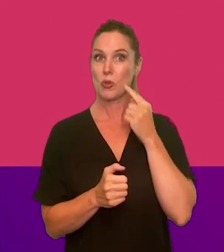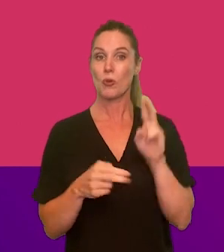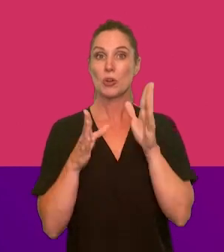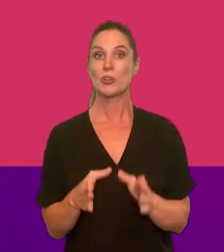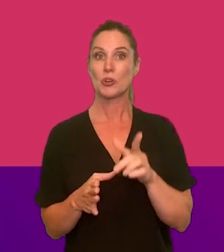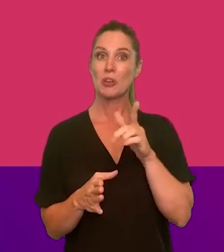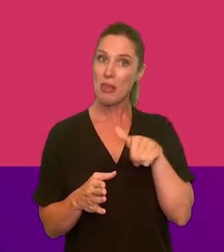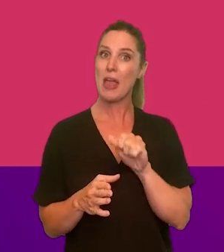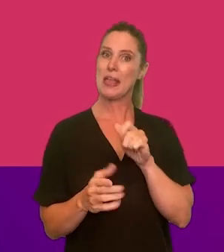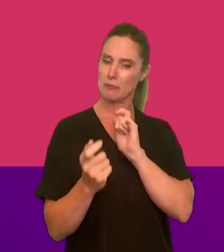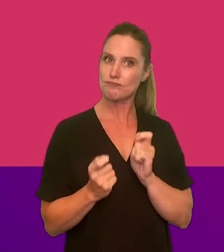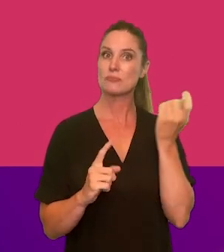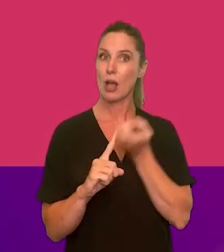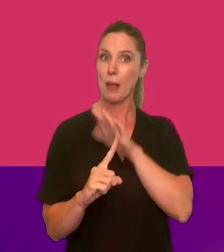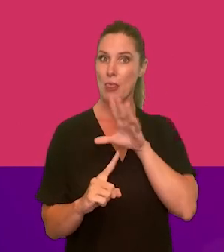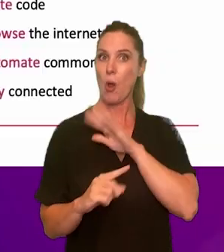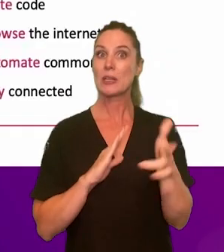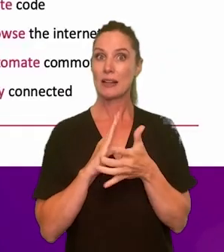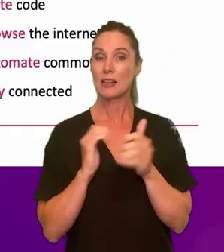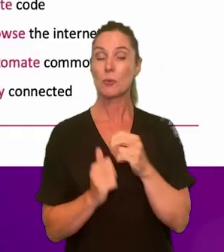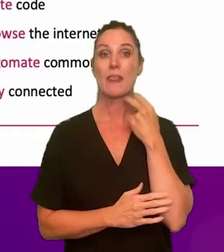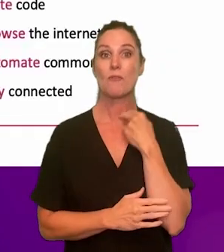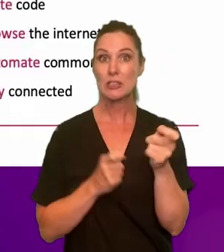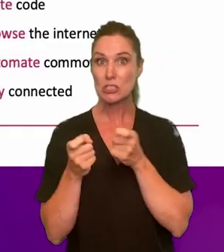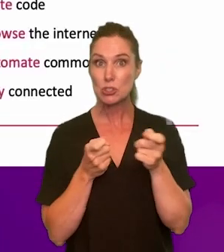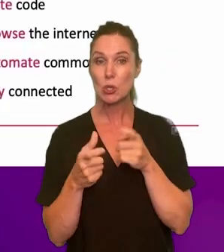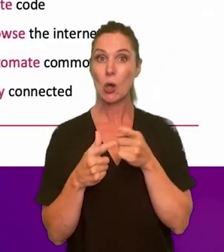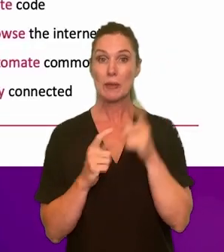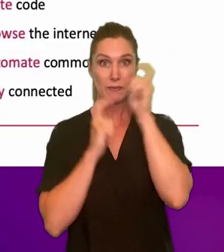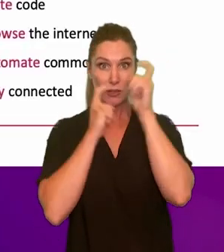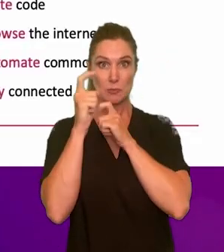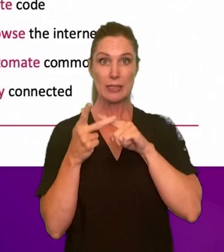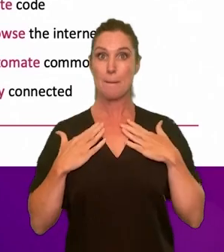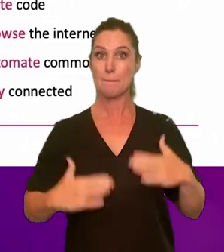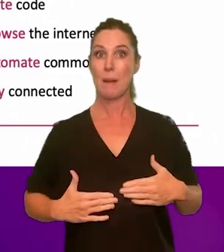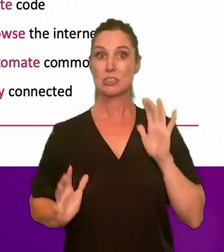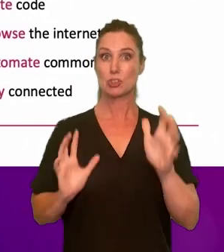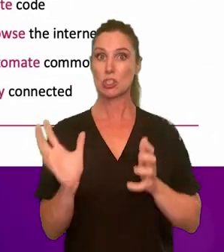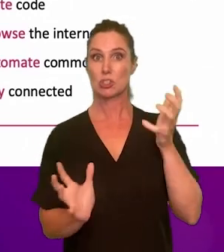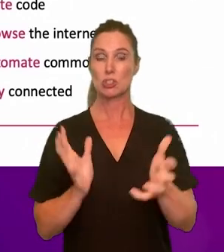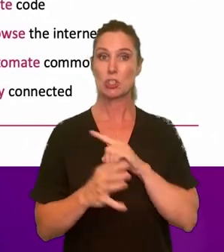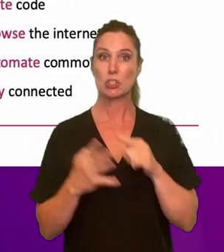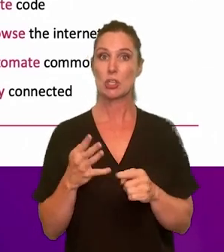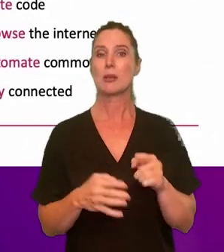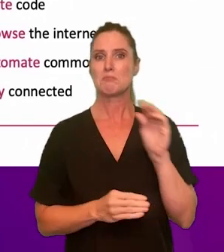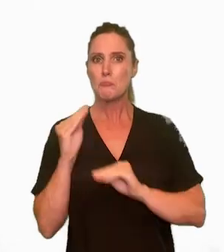that let them augment and automate their technology with voice controls, face expressions, body gestures, motion controls, virtual buttons and more.